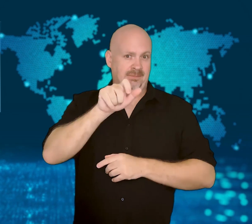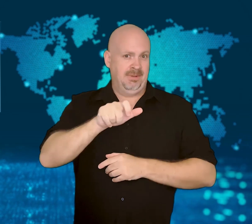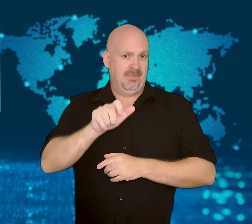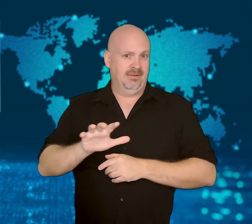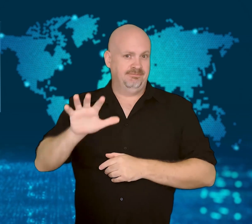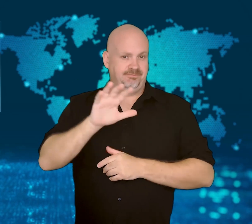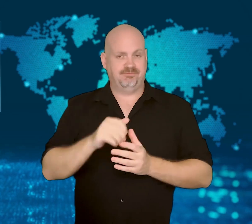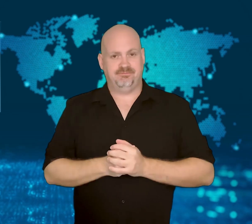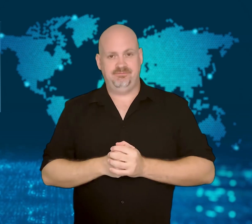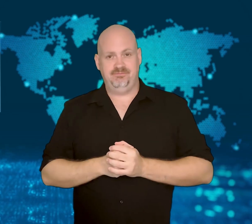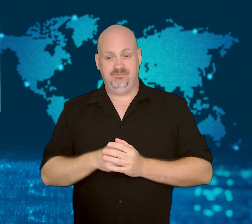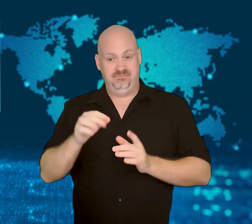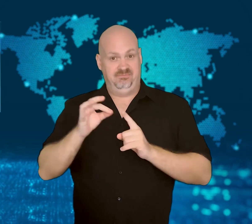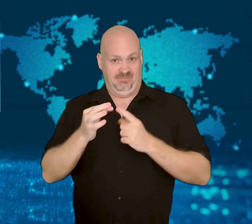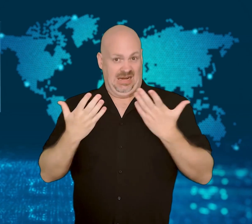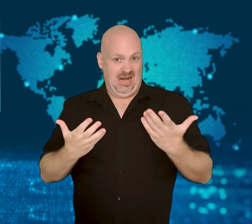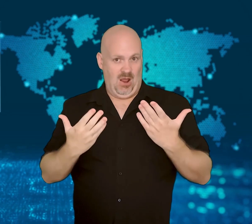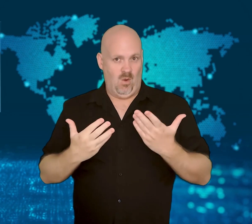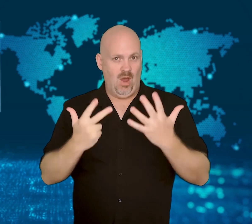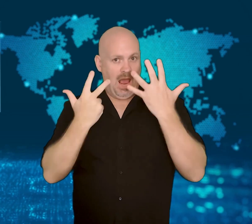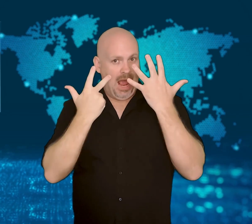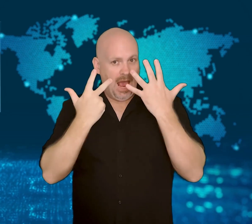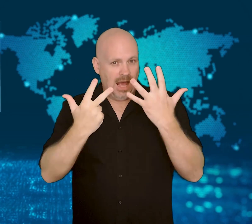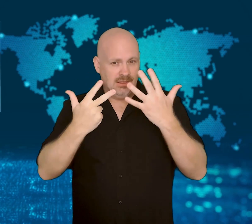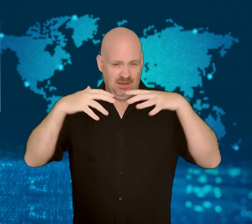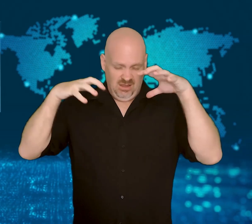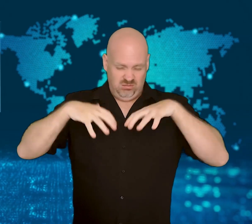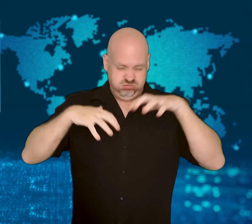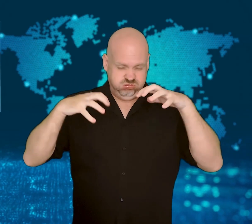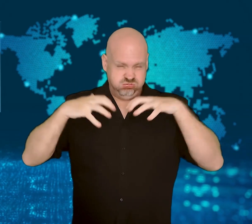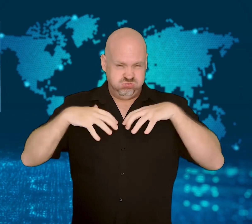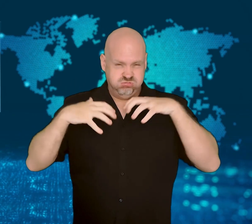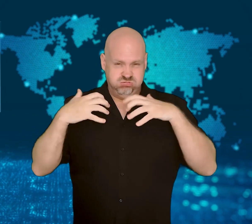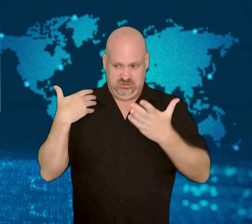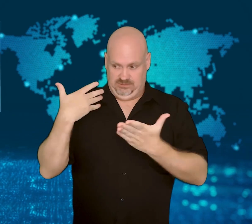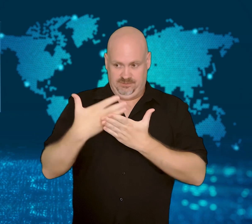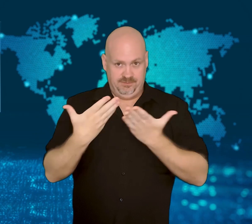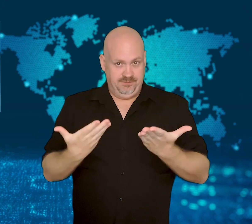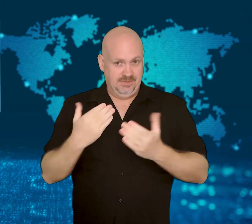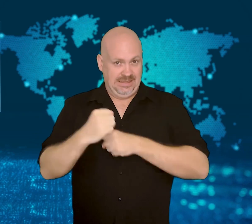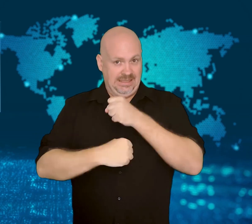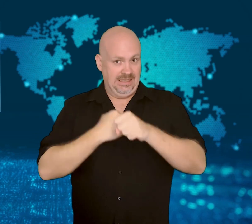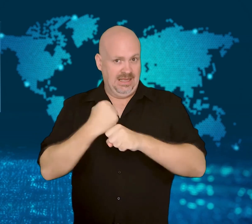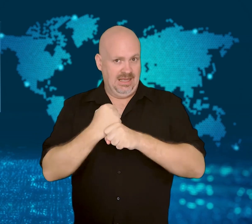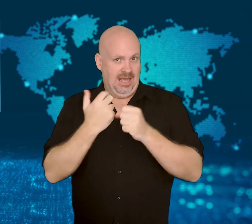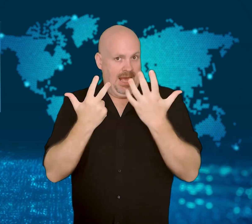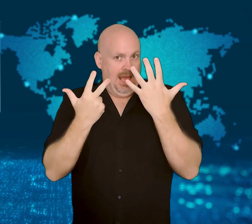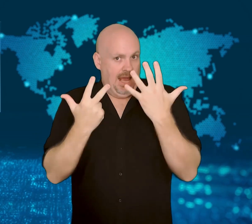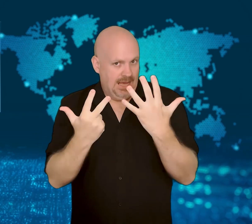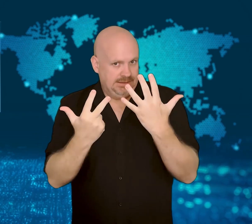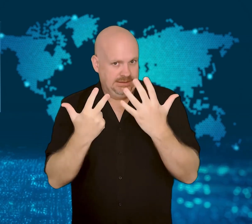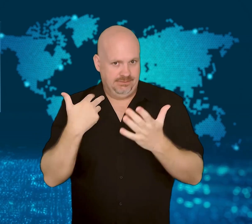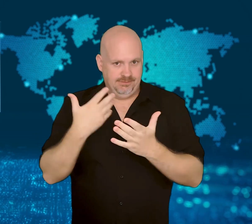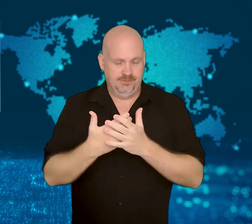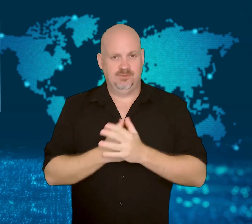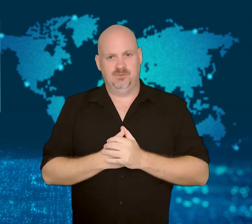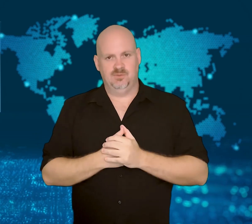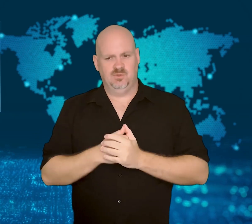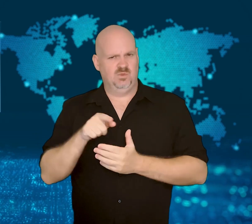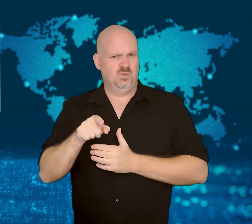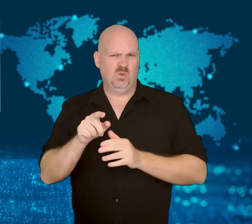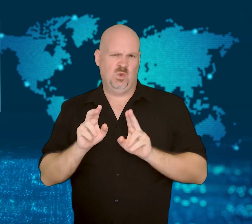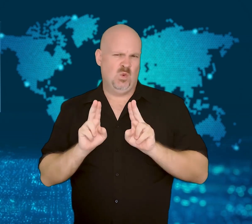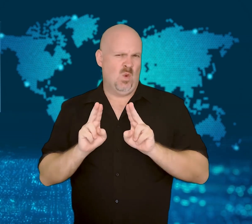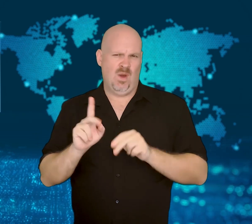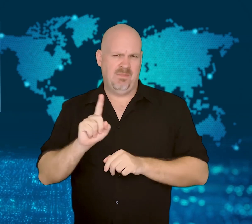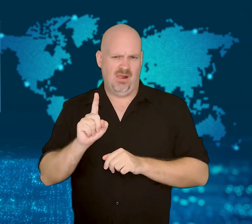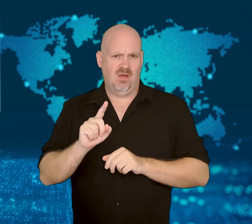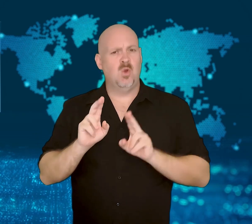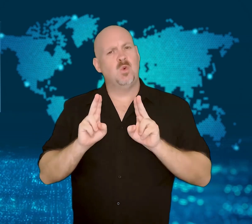That is more than normal, as the country usually has three to four cycles of